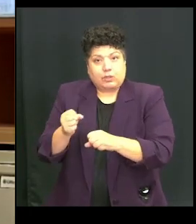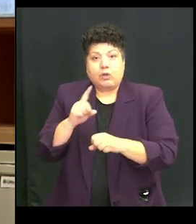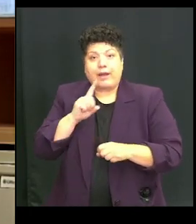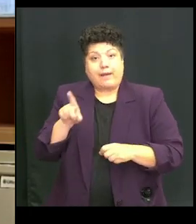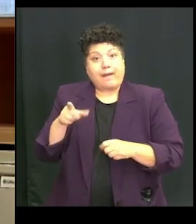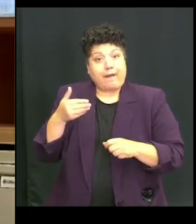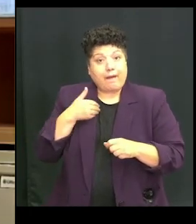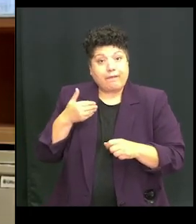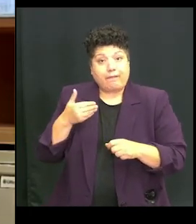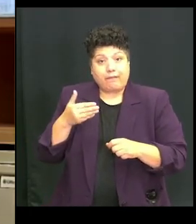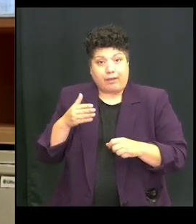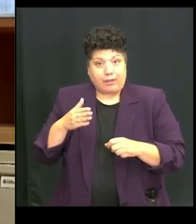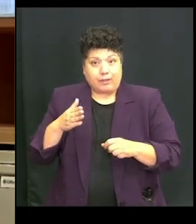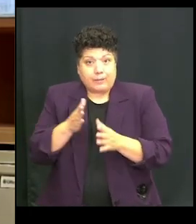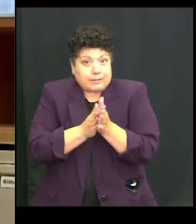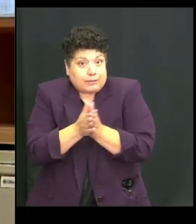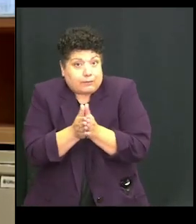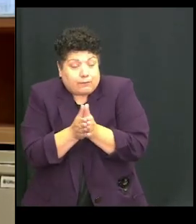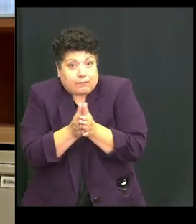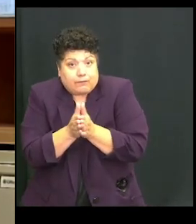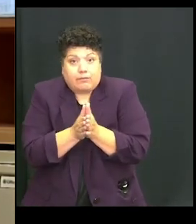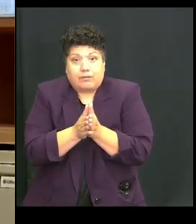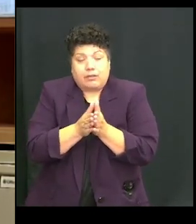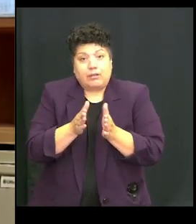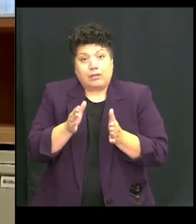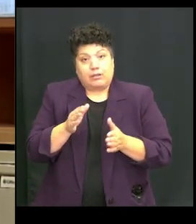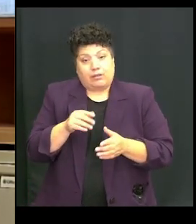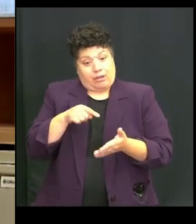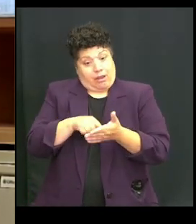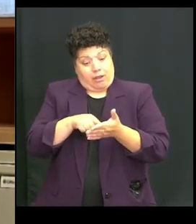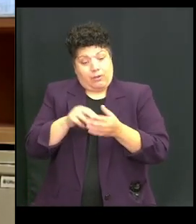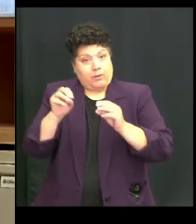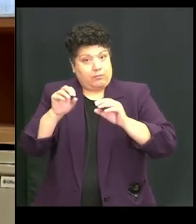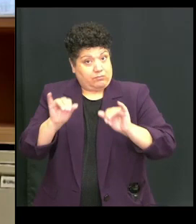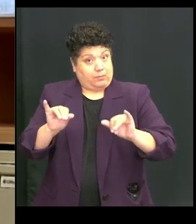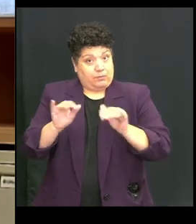And so unless those incentives change, I don't see it happening.